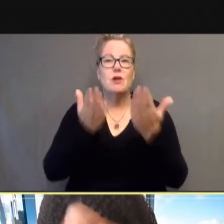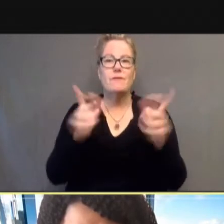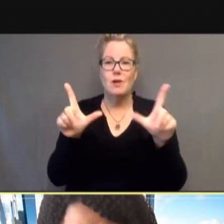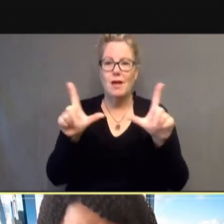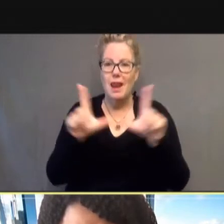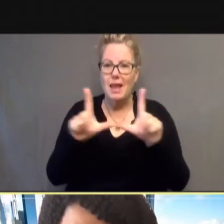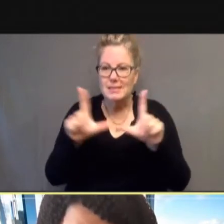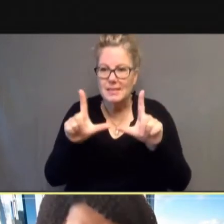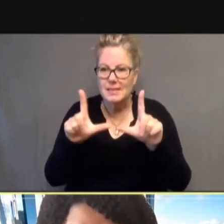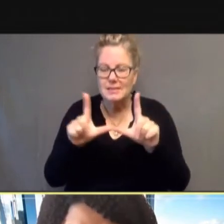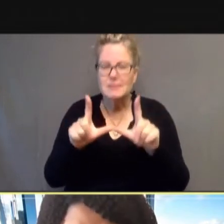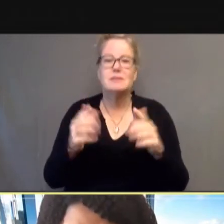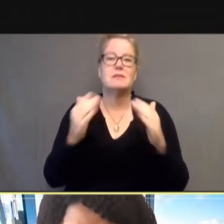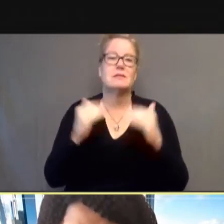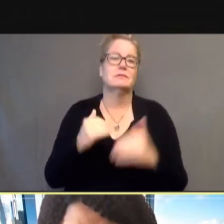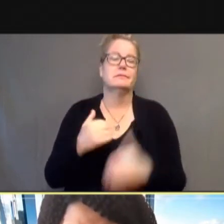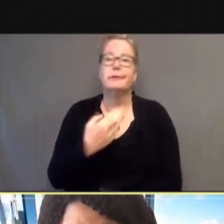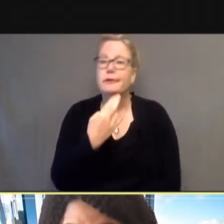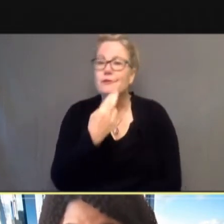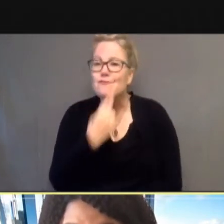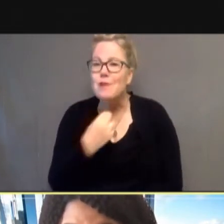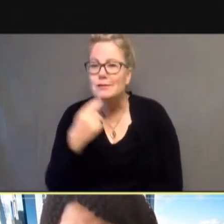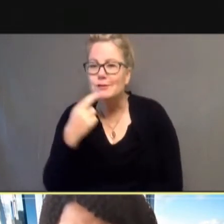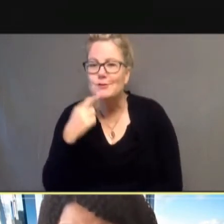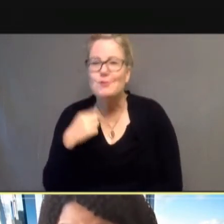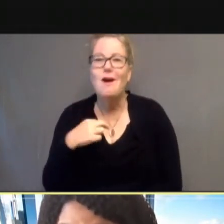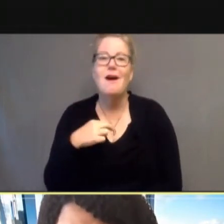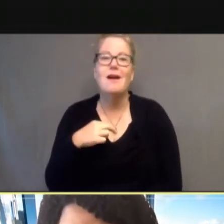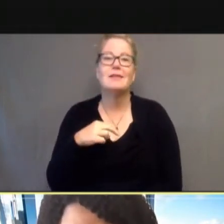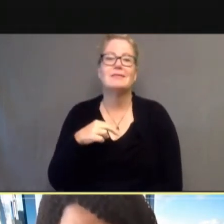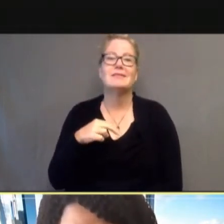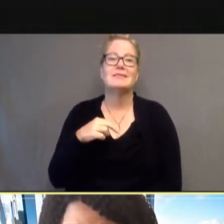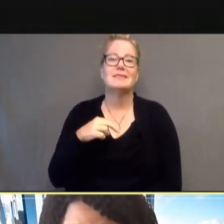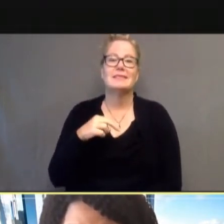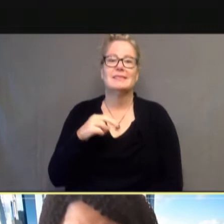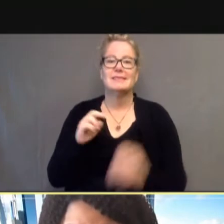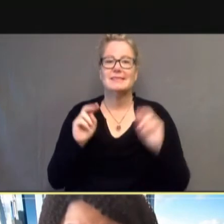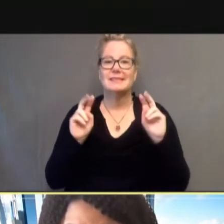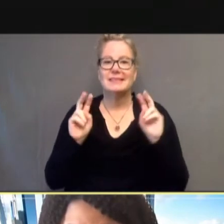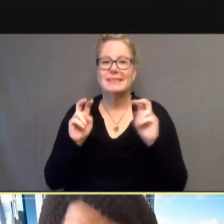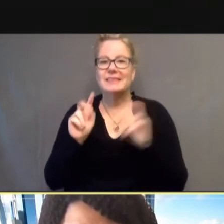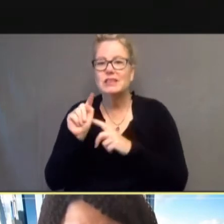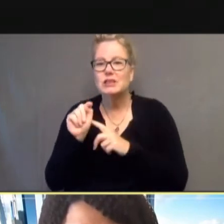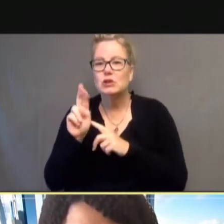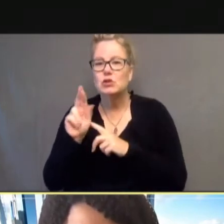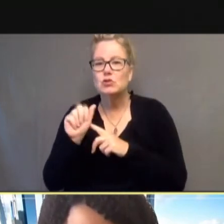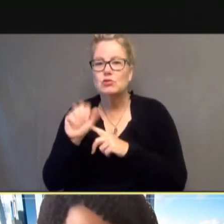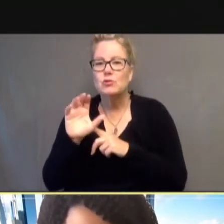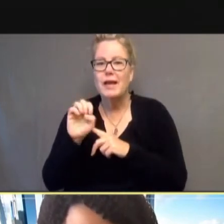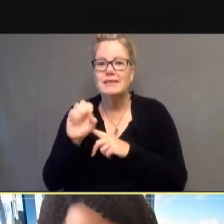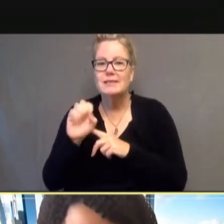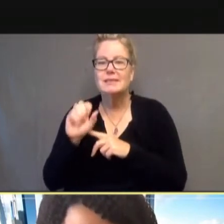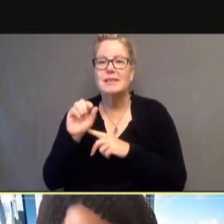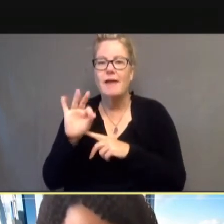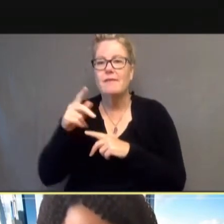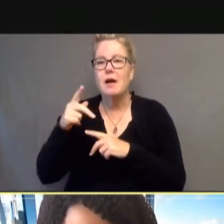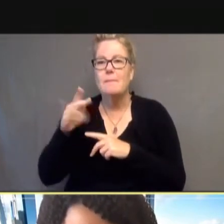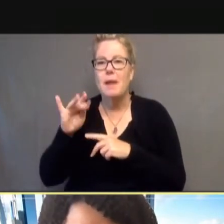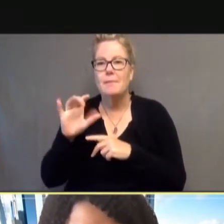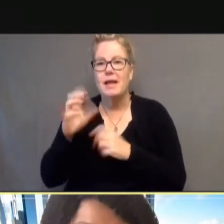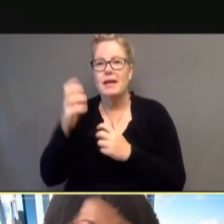so-called places of public accommodations. They're all subject to the disability civil